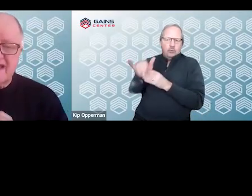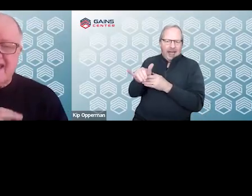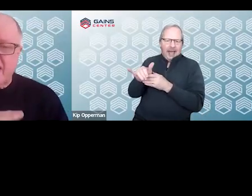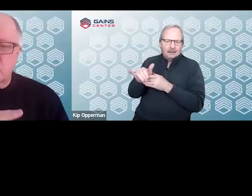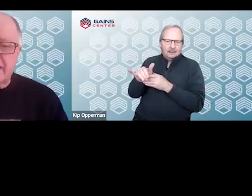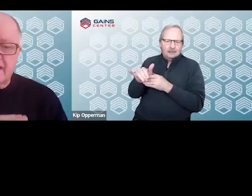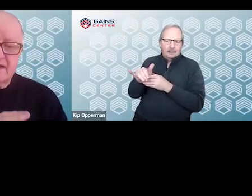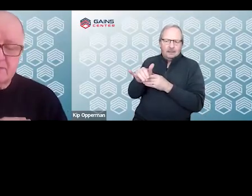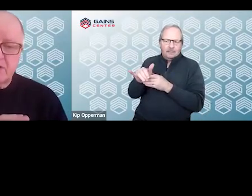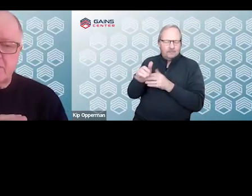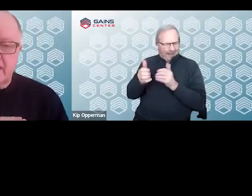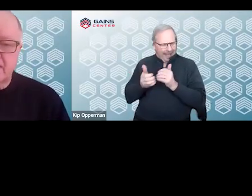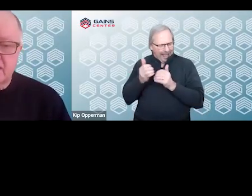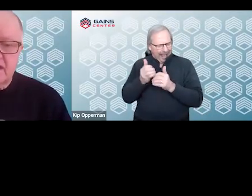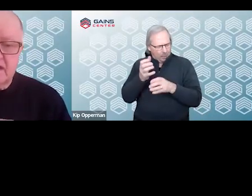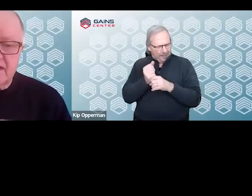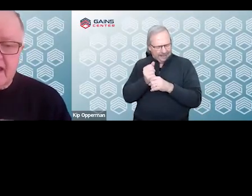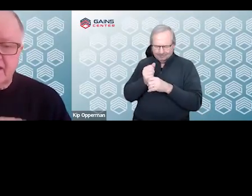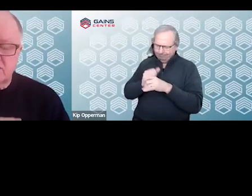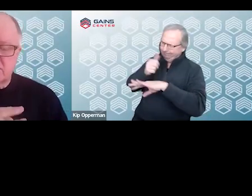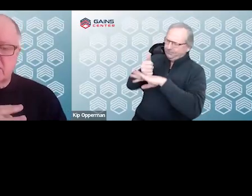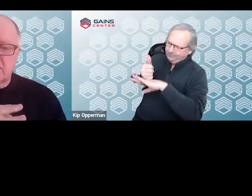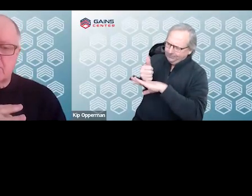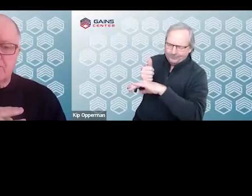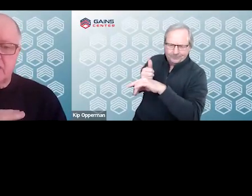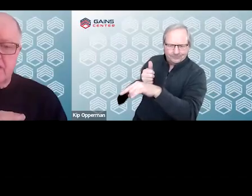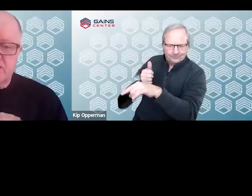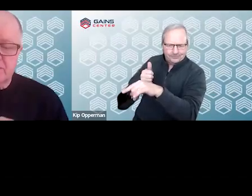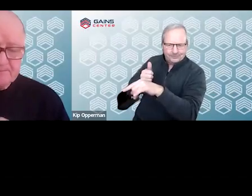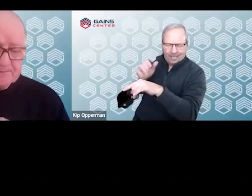It's, how do we get it implemented in a population?